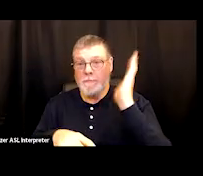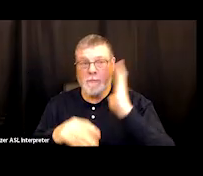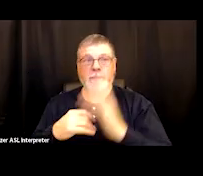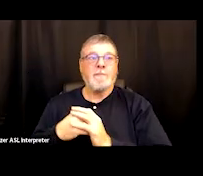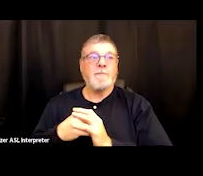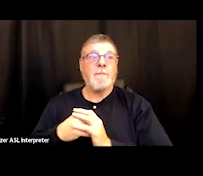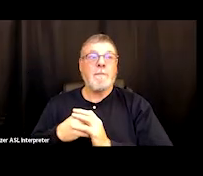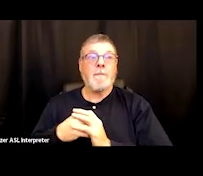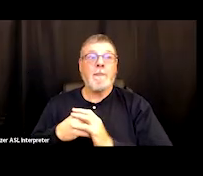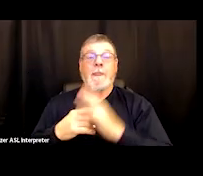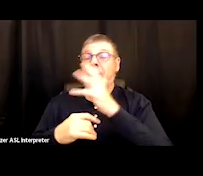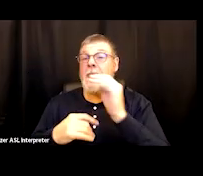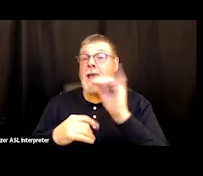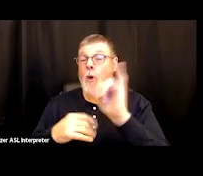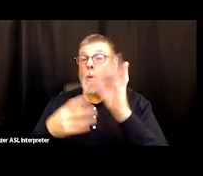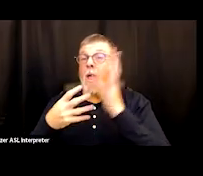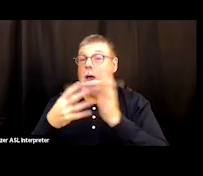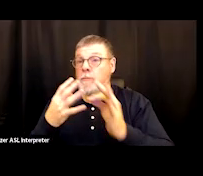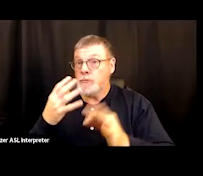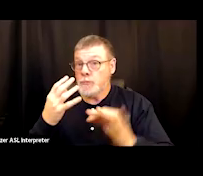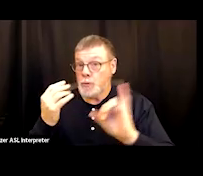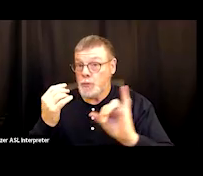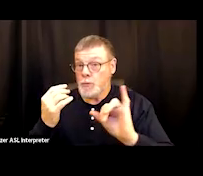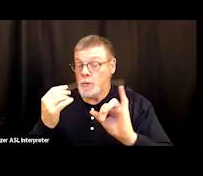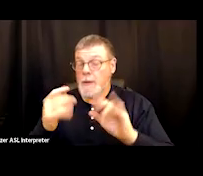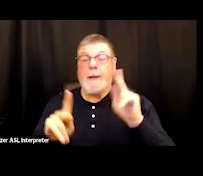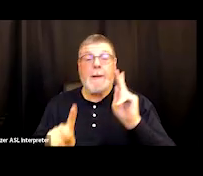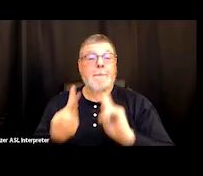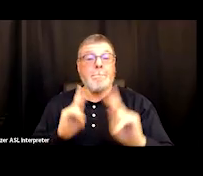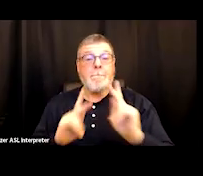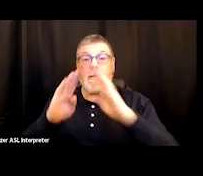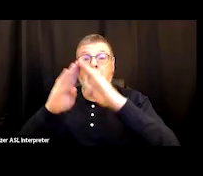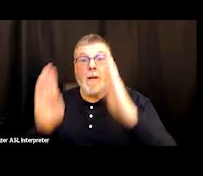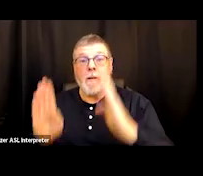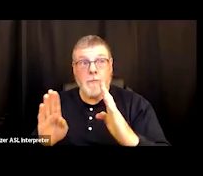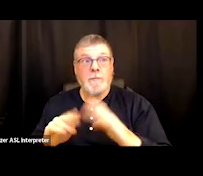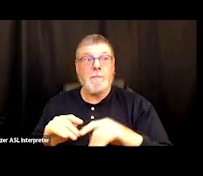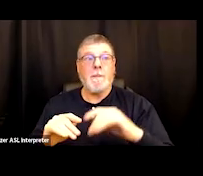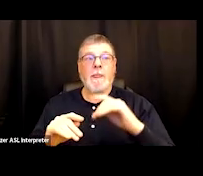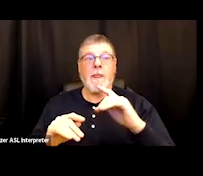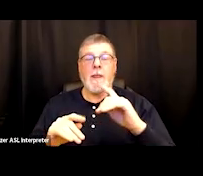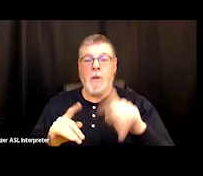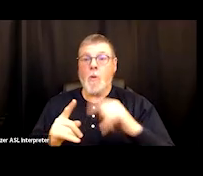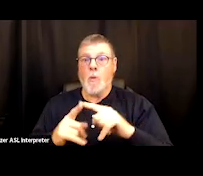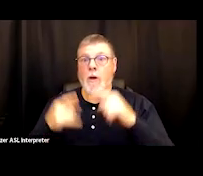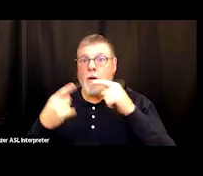And we can also track optional information. So the applicant's housing status when they were applying for benefits,